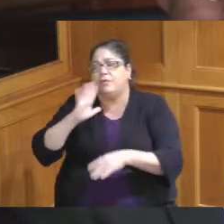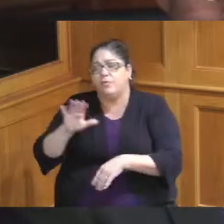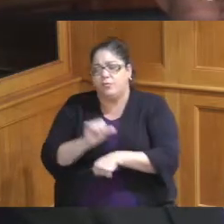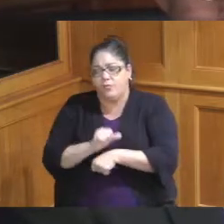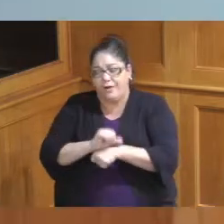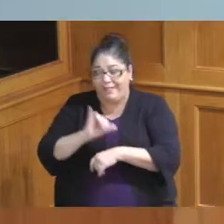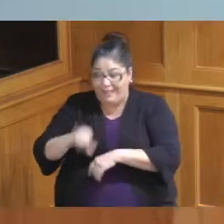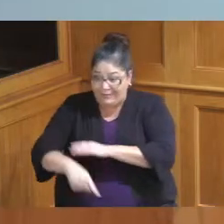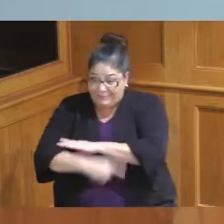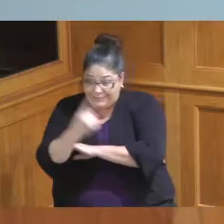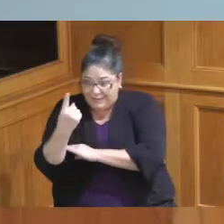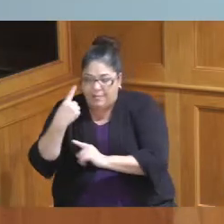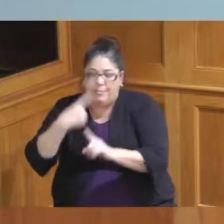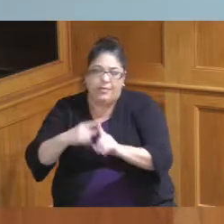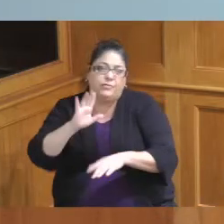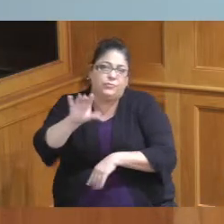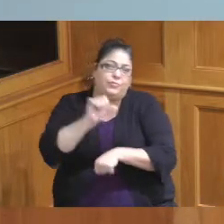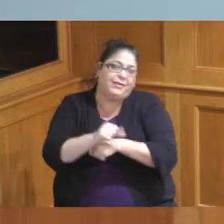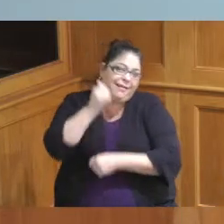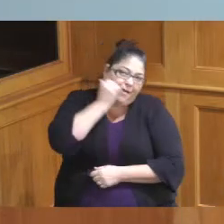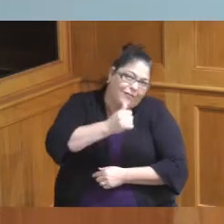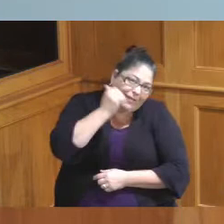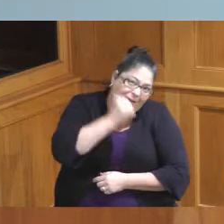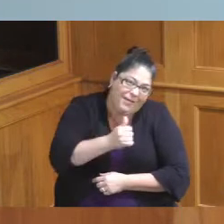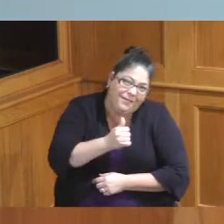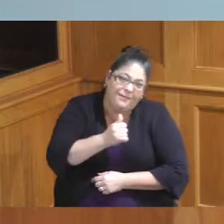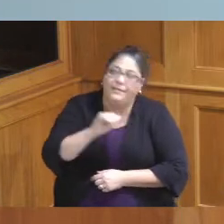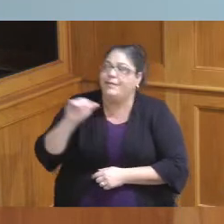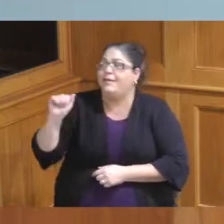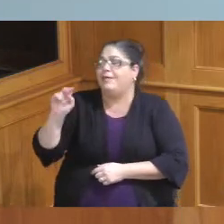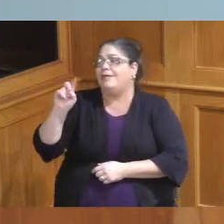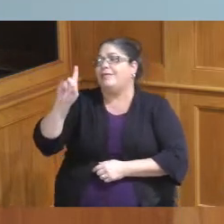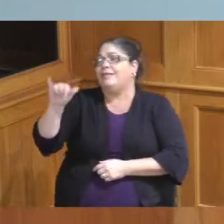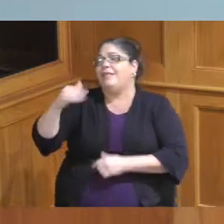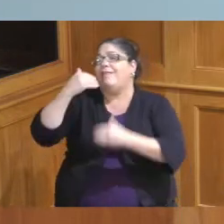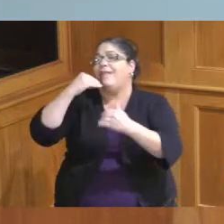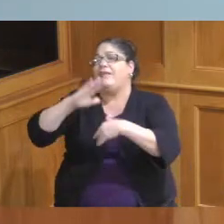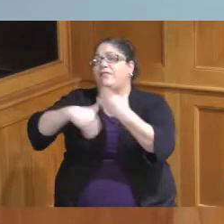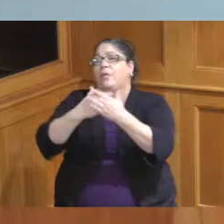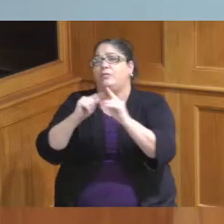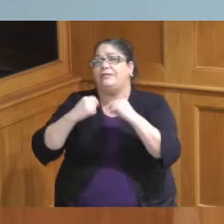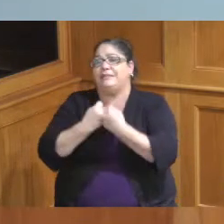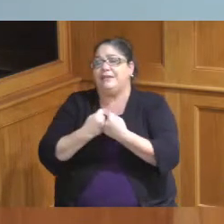day thanks what you do every day and Andy thanks to the whole team because we know it's a difficult